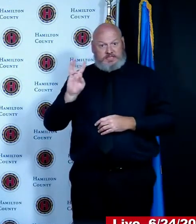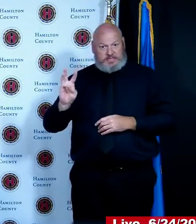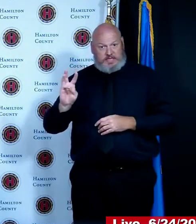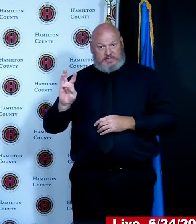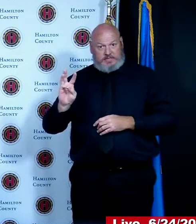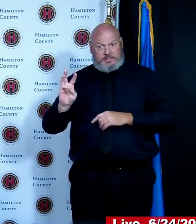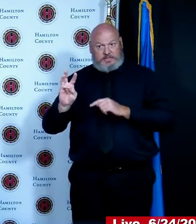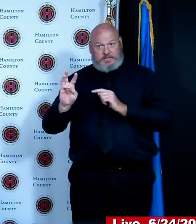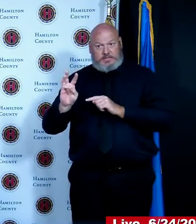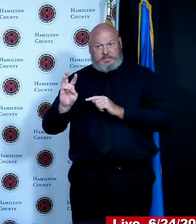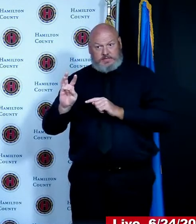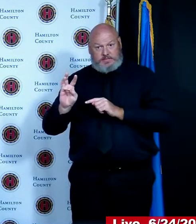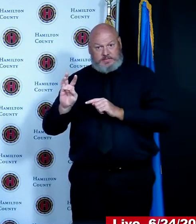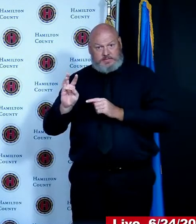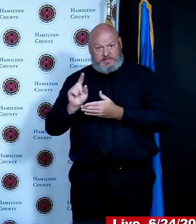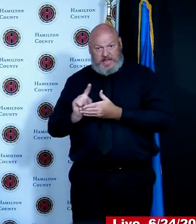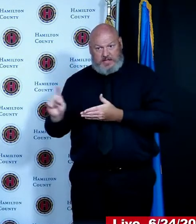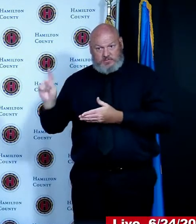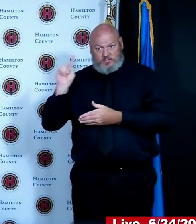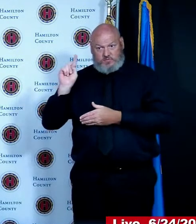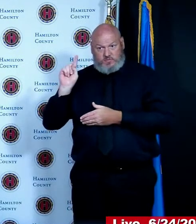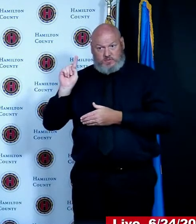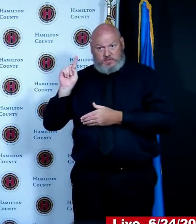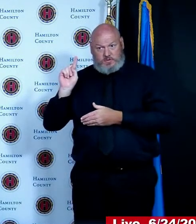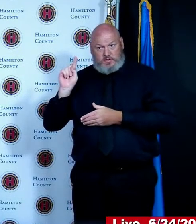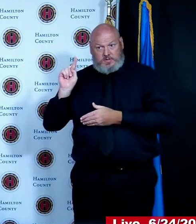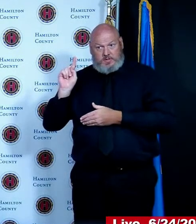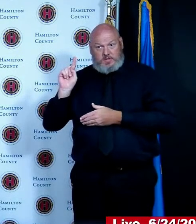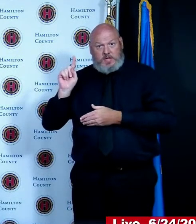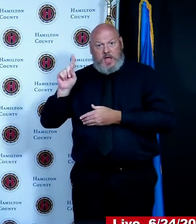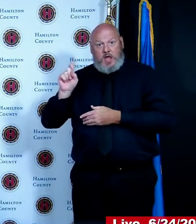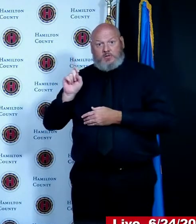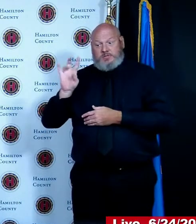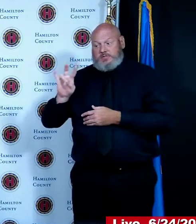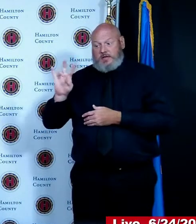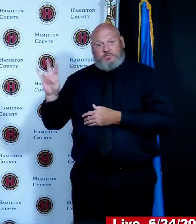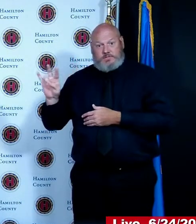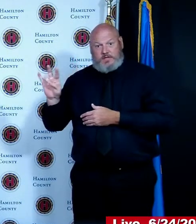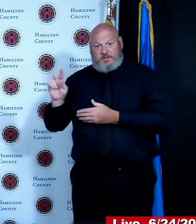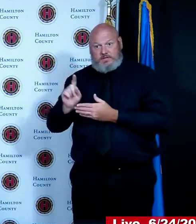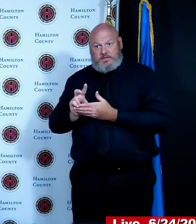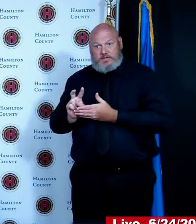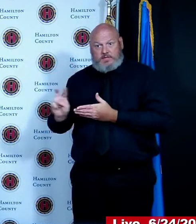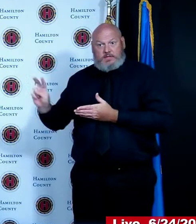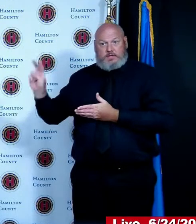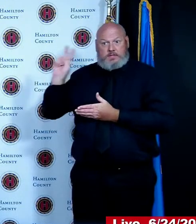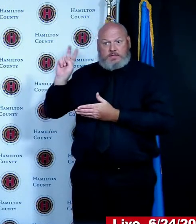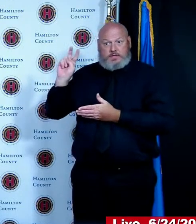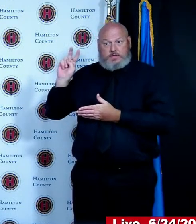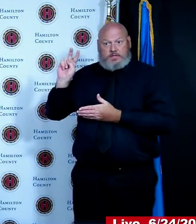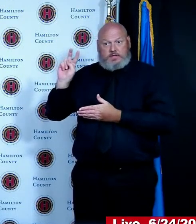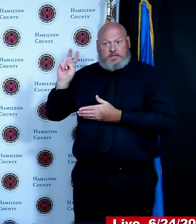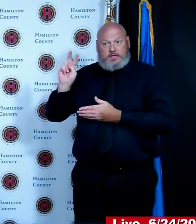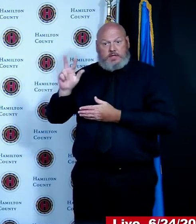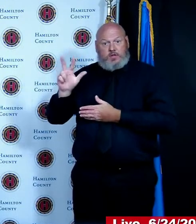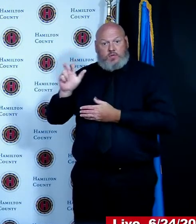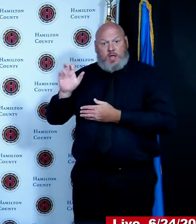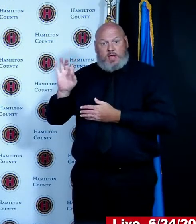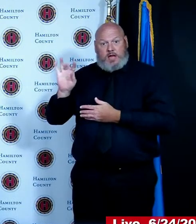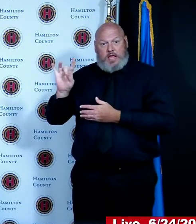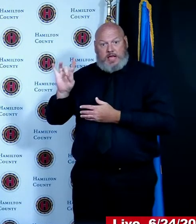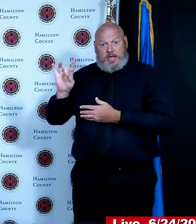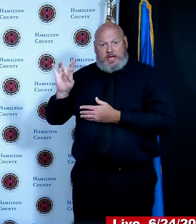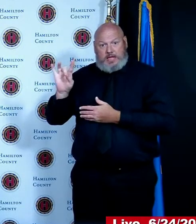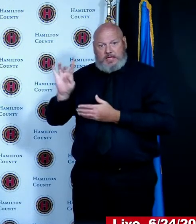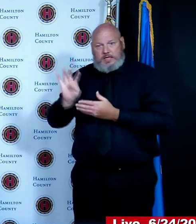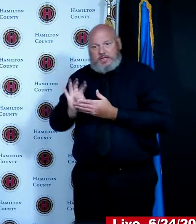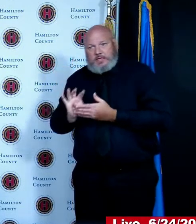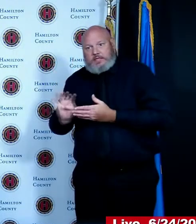177 the next week we are at 398 and now we're at 782 so these are the deltas